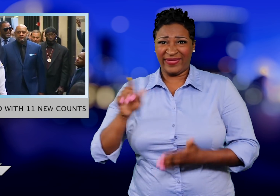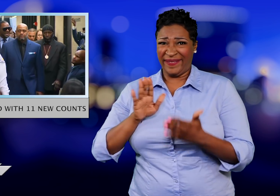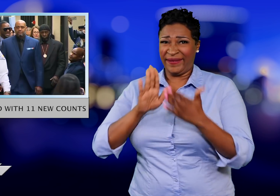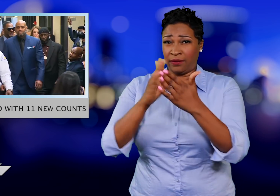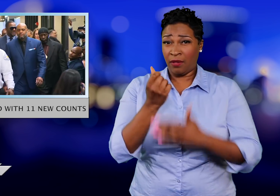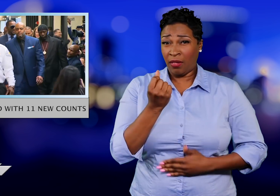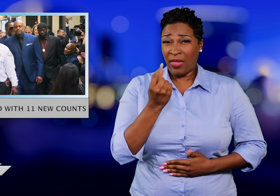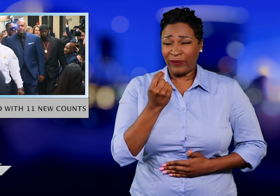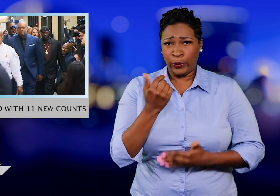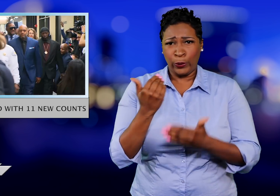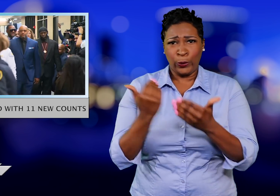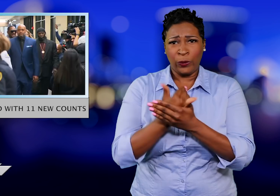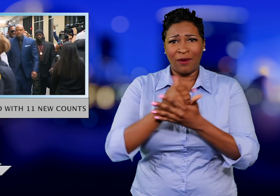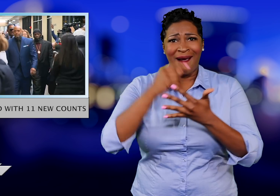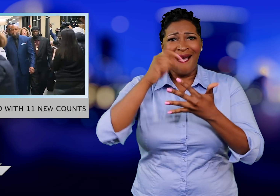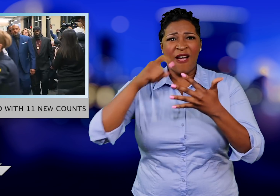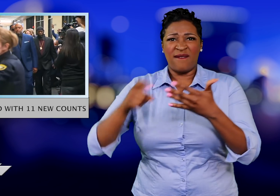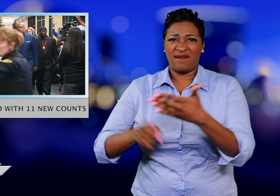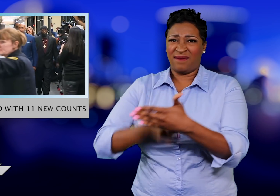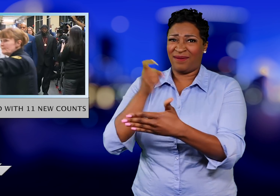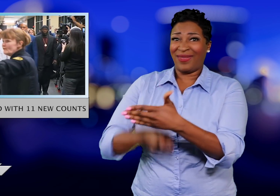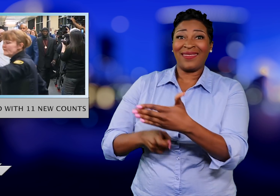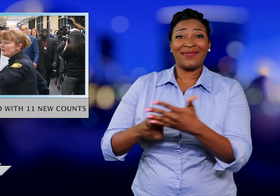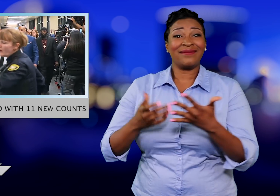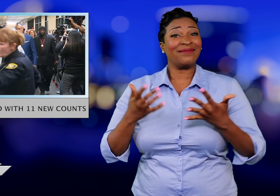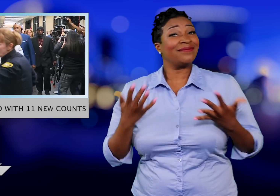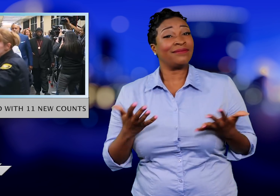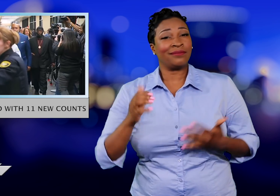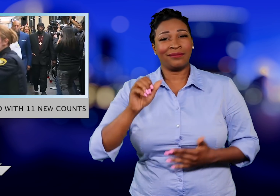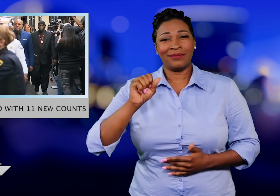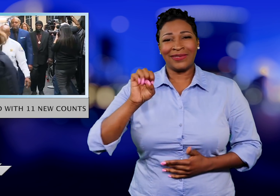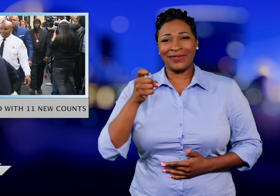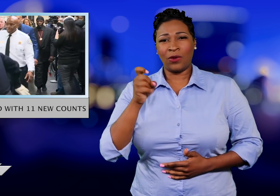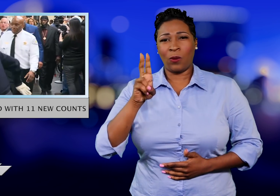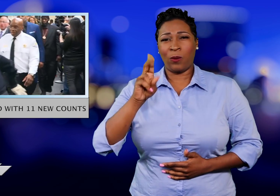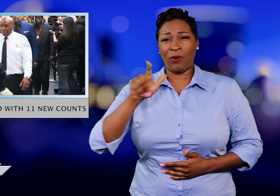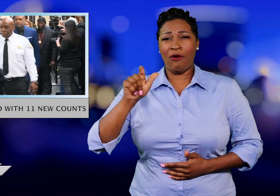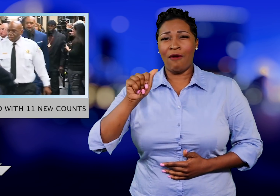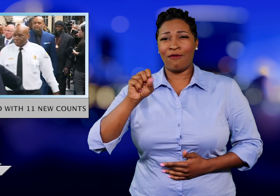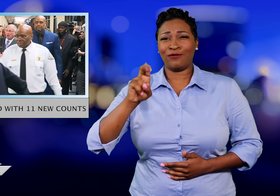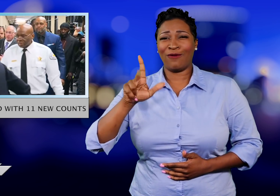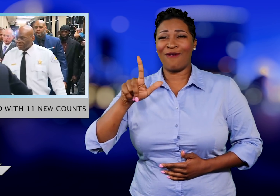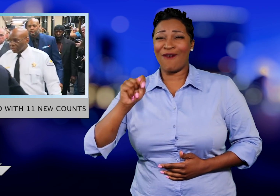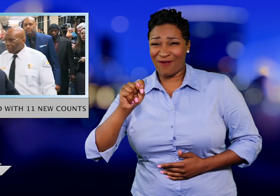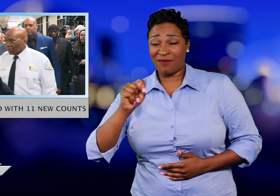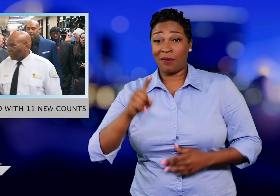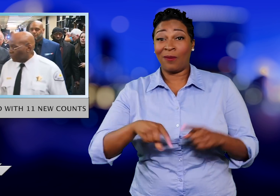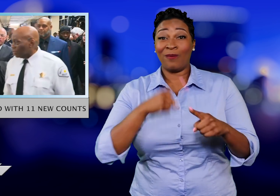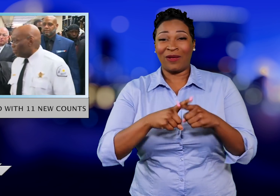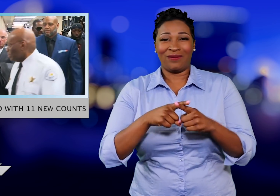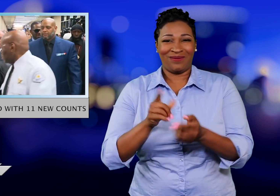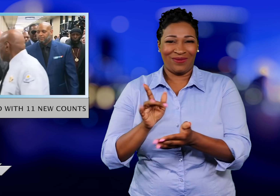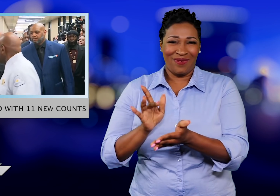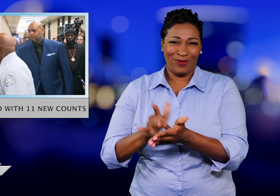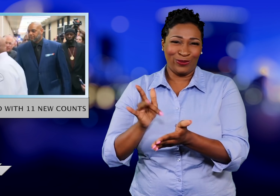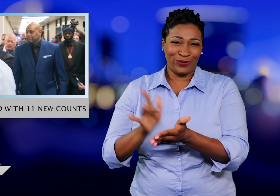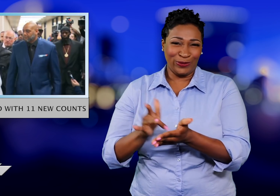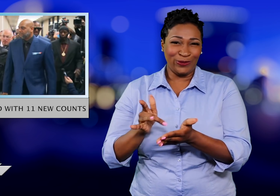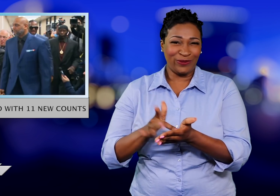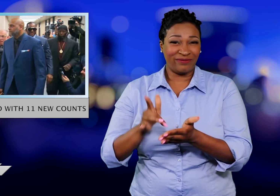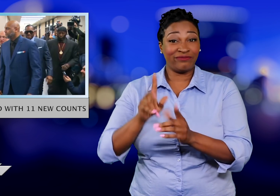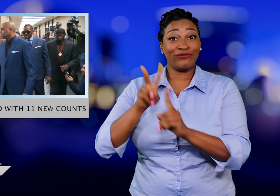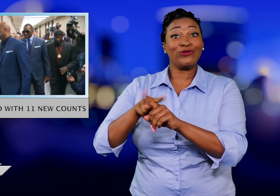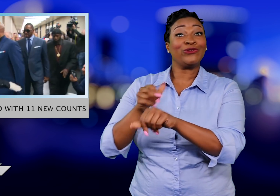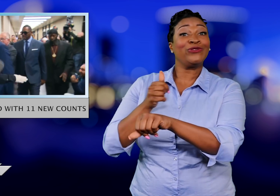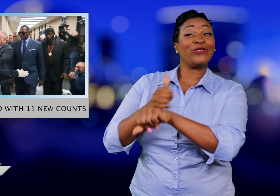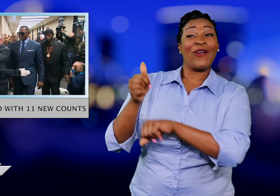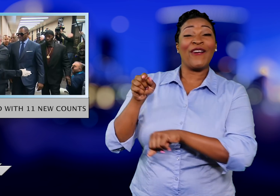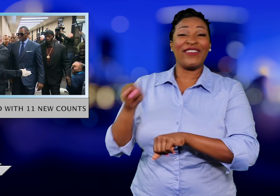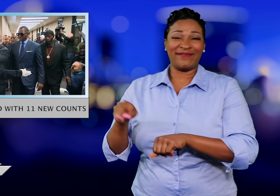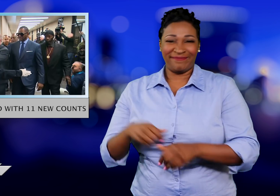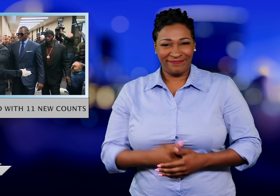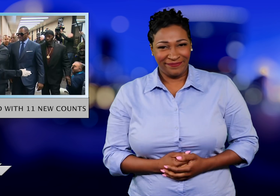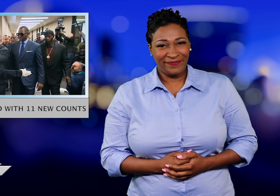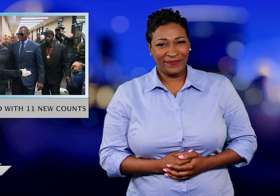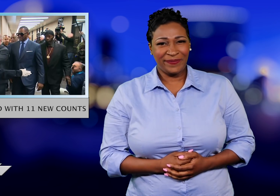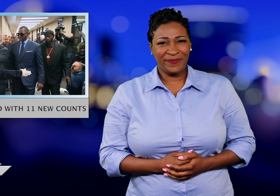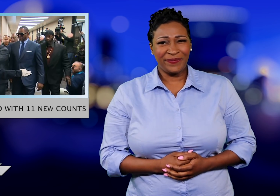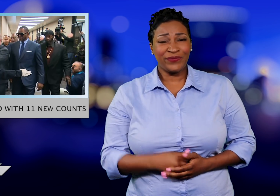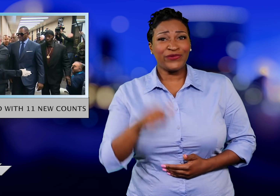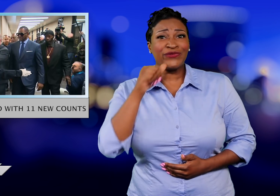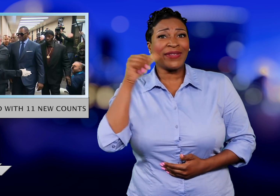Kelly is facing 11 new counts of sexual assault and sexual abuse charges.